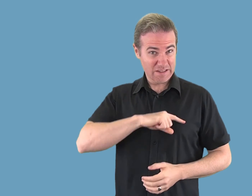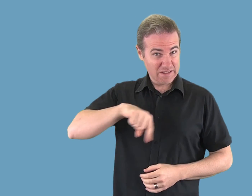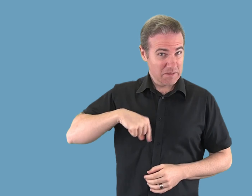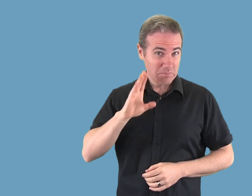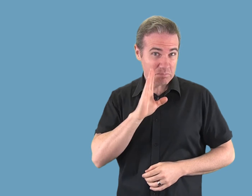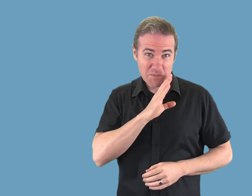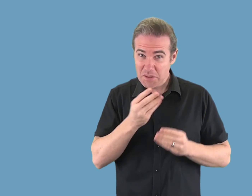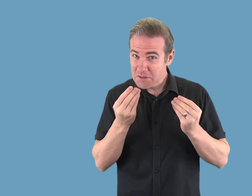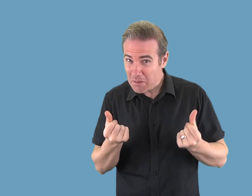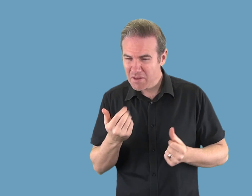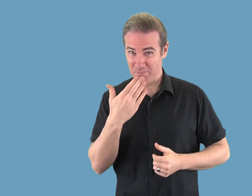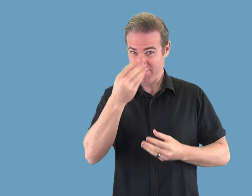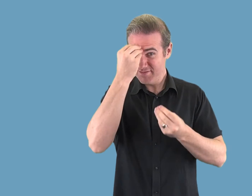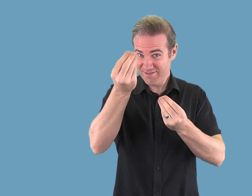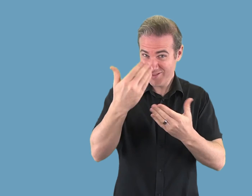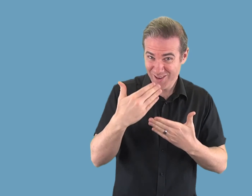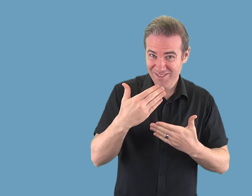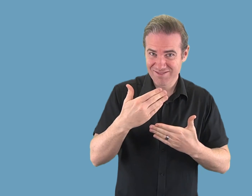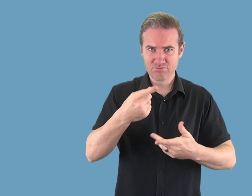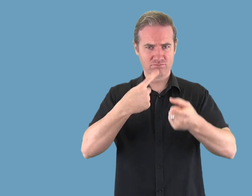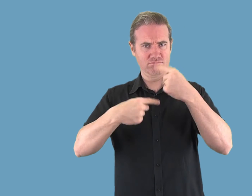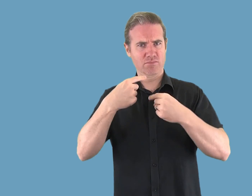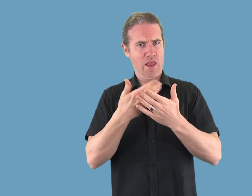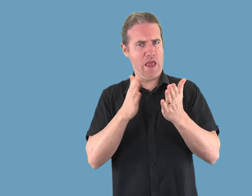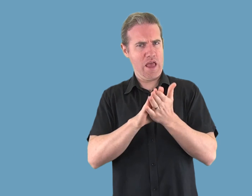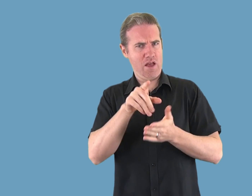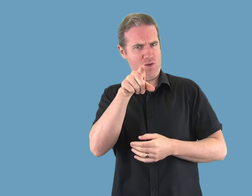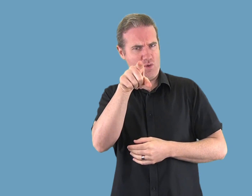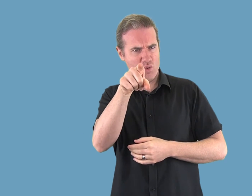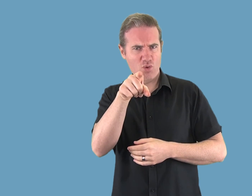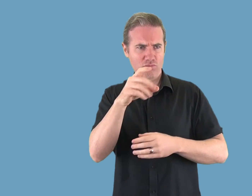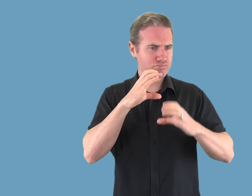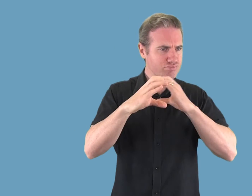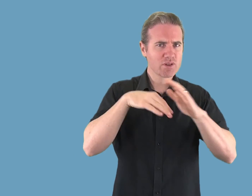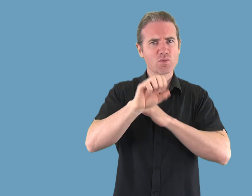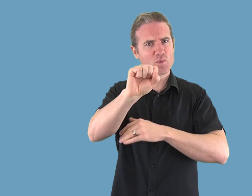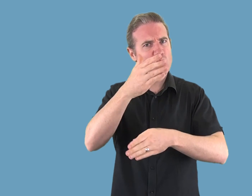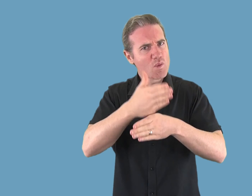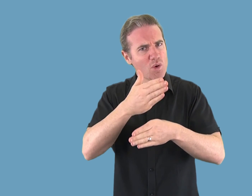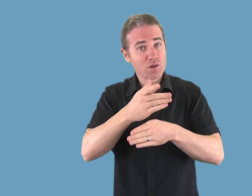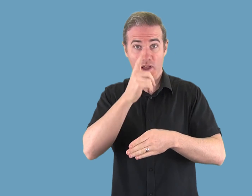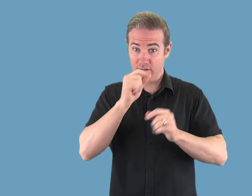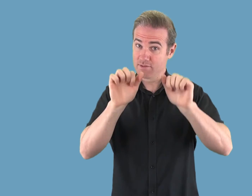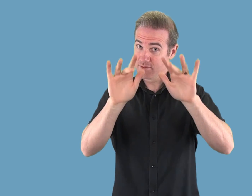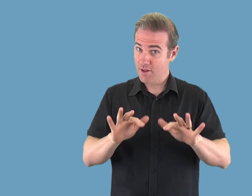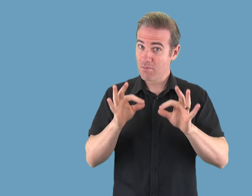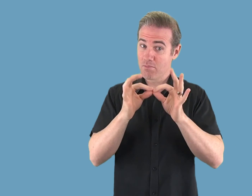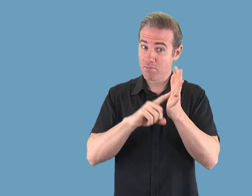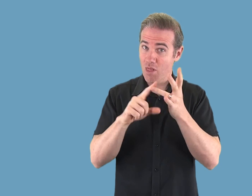Have we missed something? Tell us how you like to communicate at work by submitting